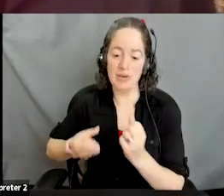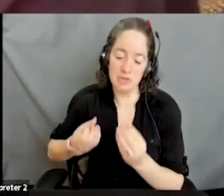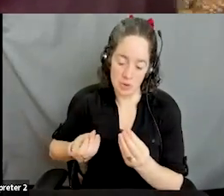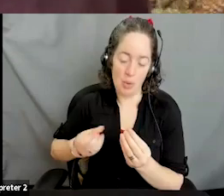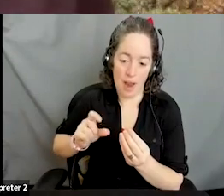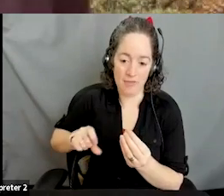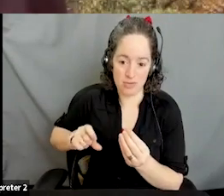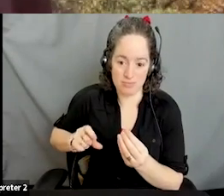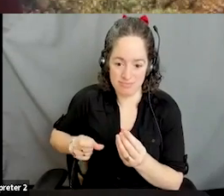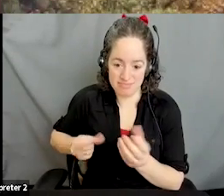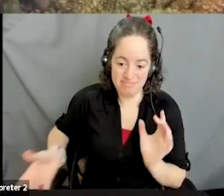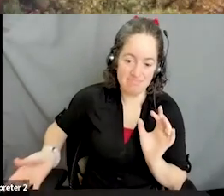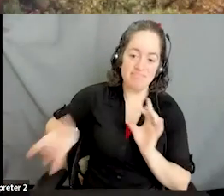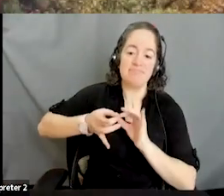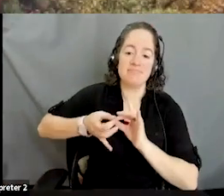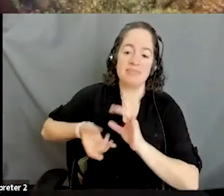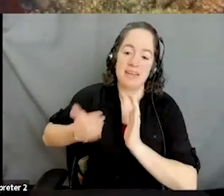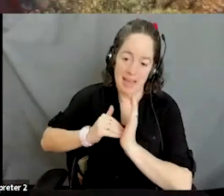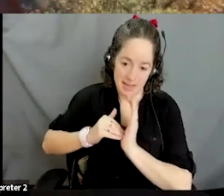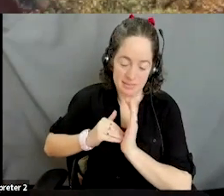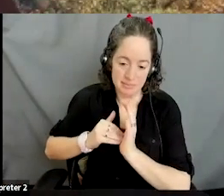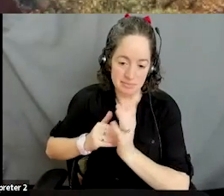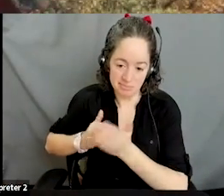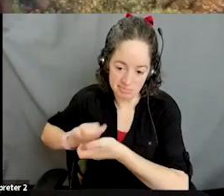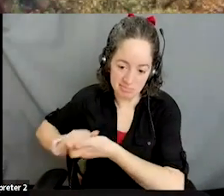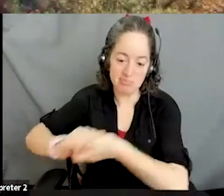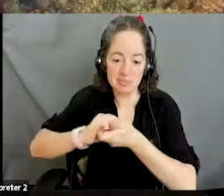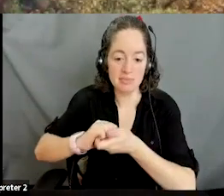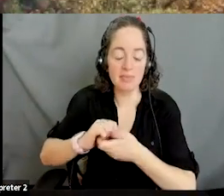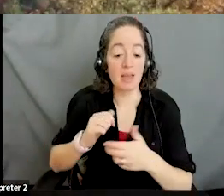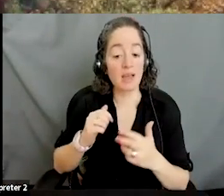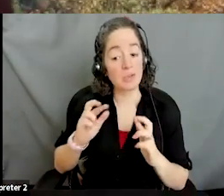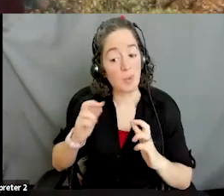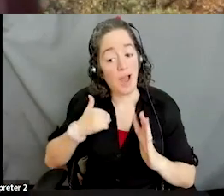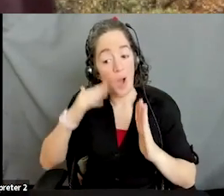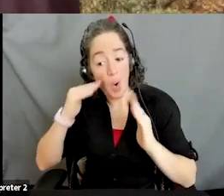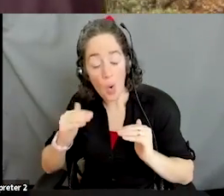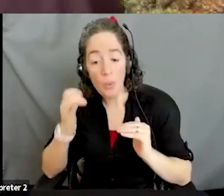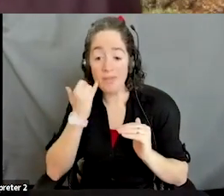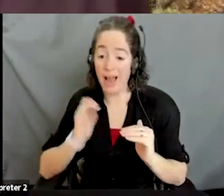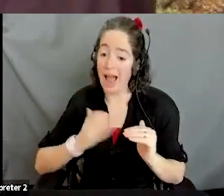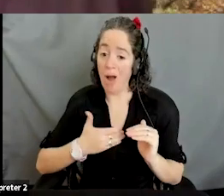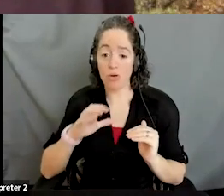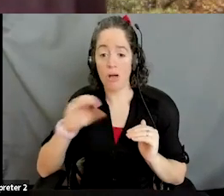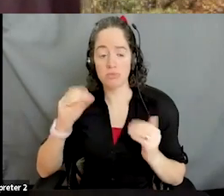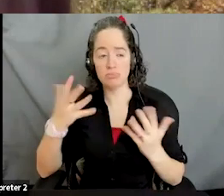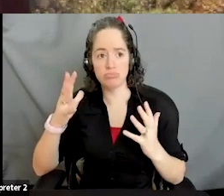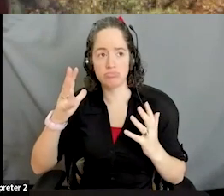It's my hope that if we can move other people to that level of awareness, then they would be far more motivated